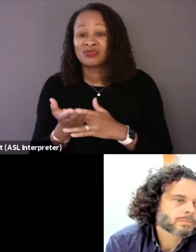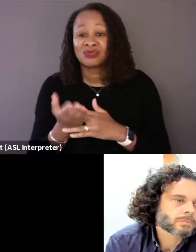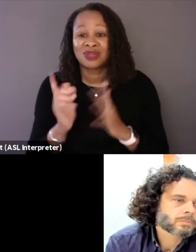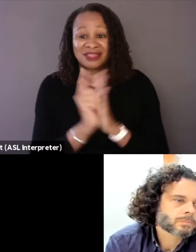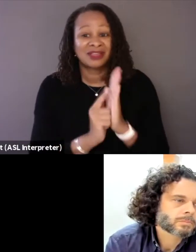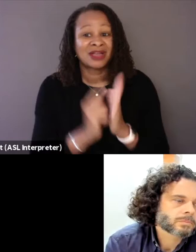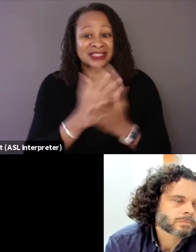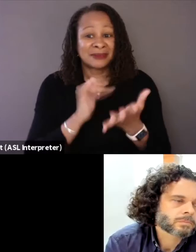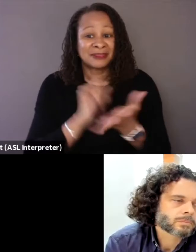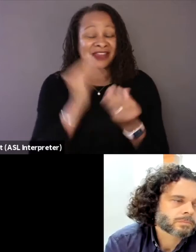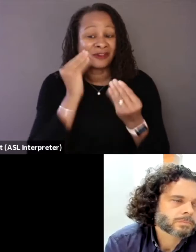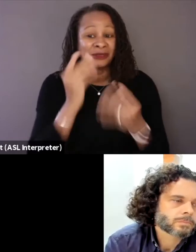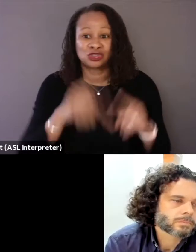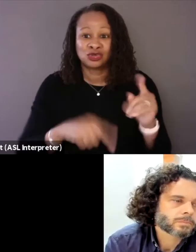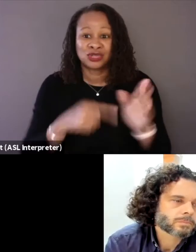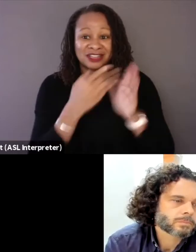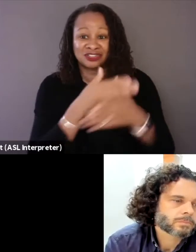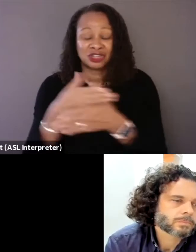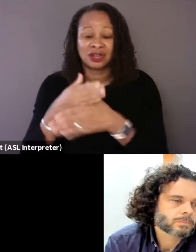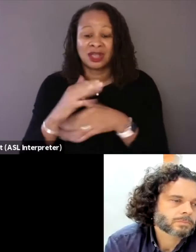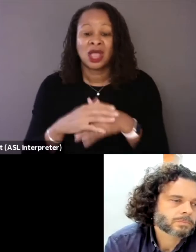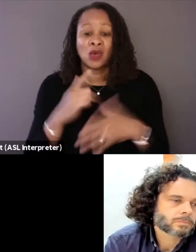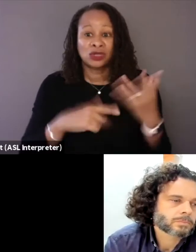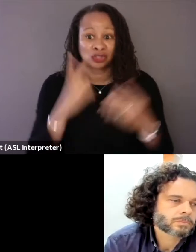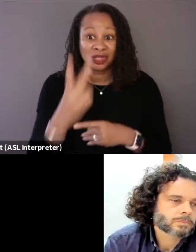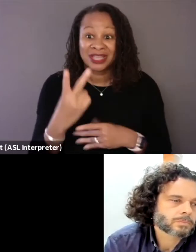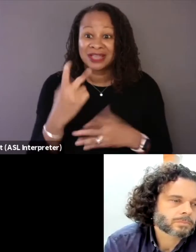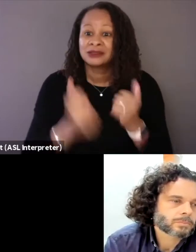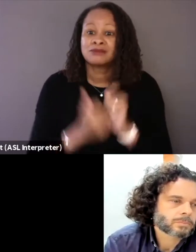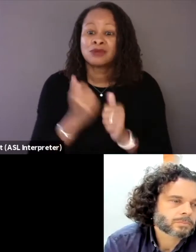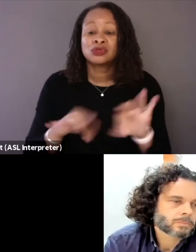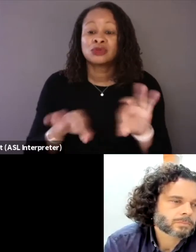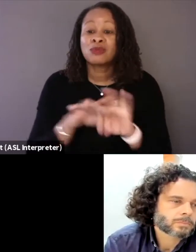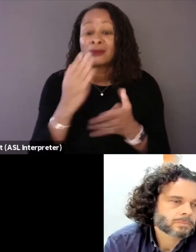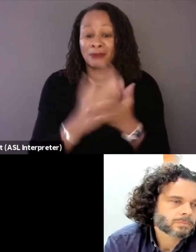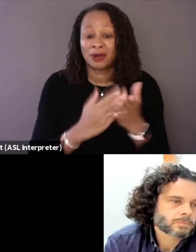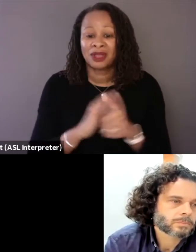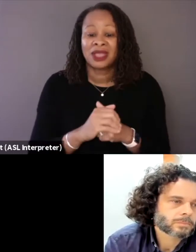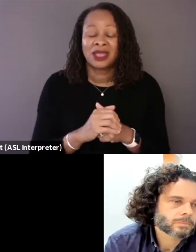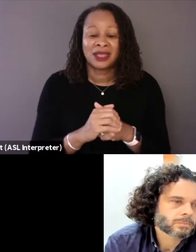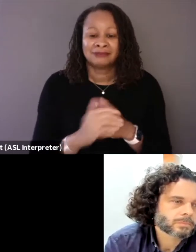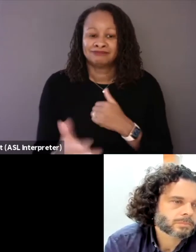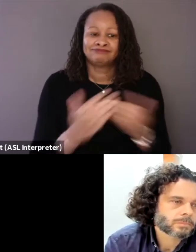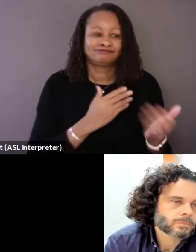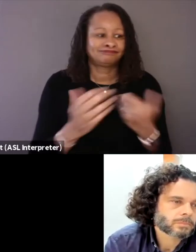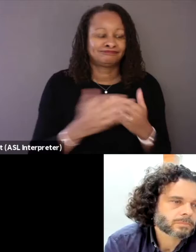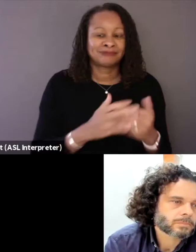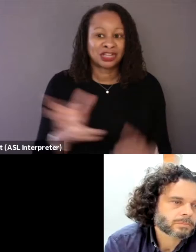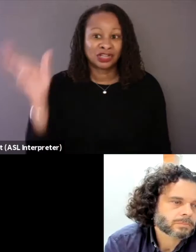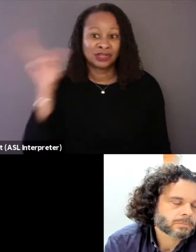But what does, you know, looking at, what's the most important part is that despite your hearing the jargon, that's not coming through,